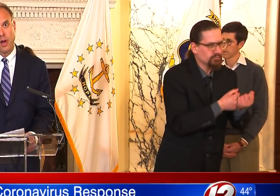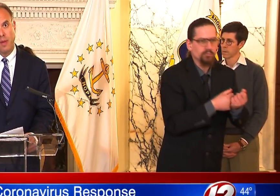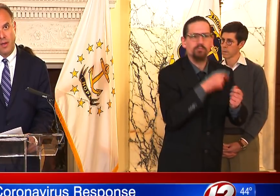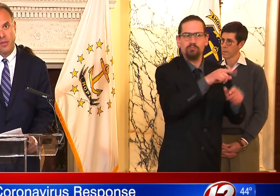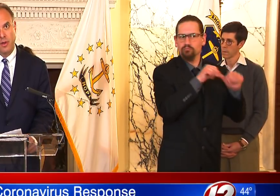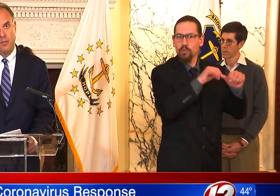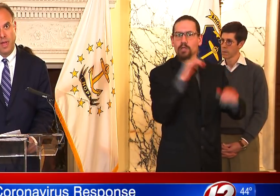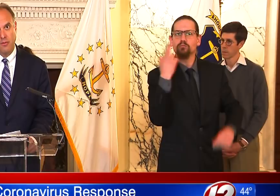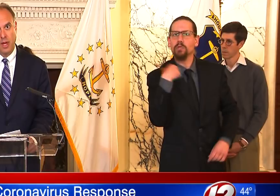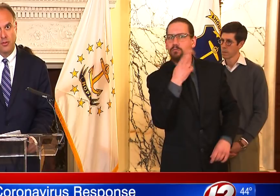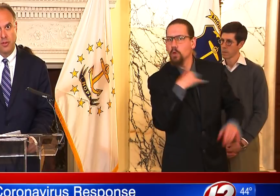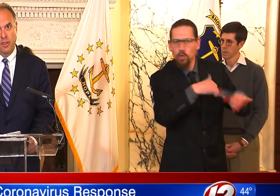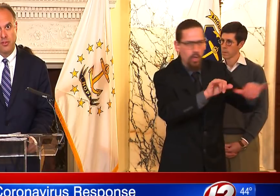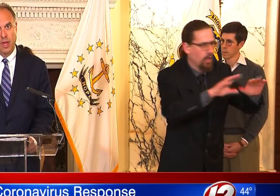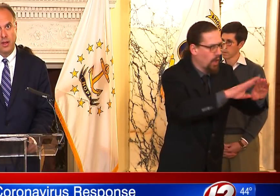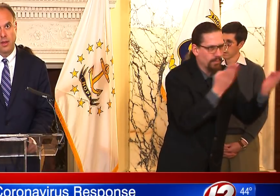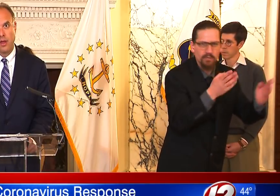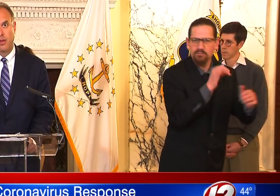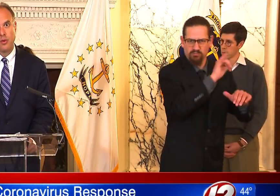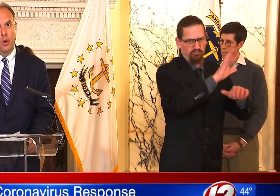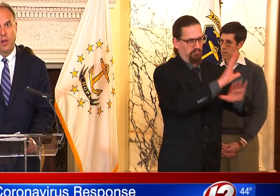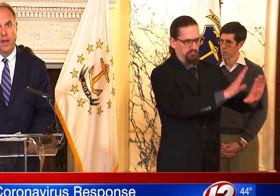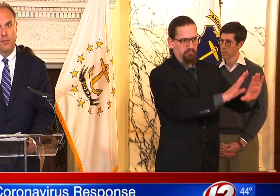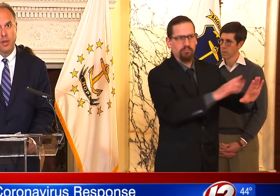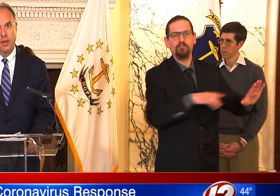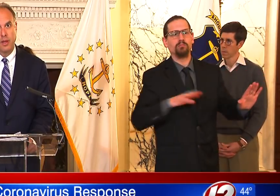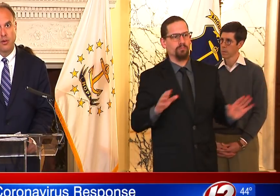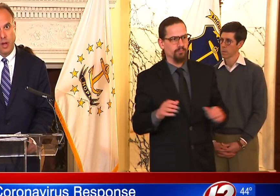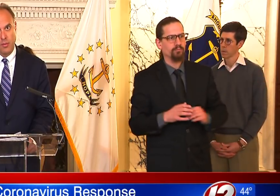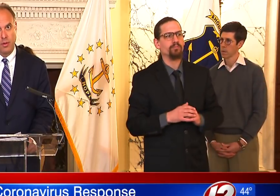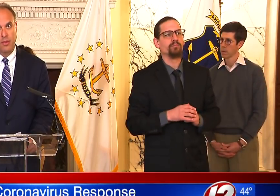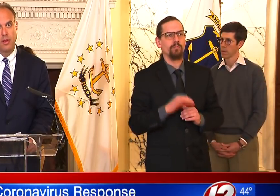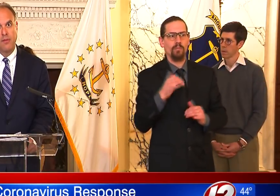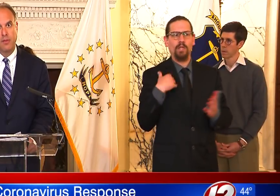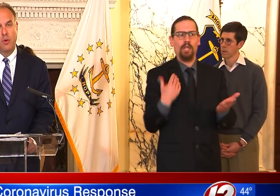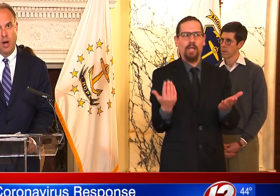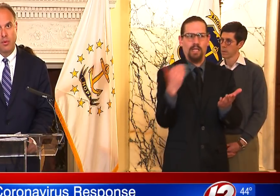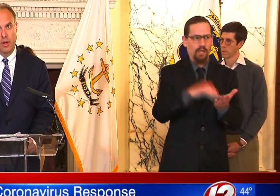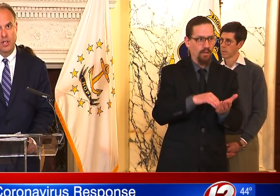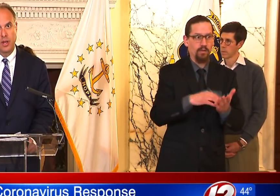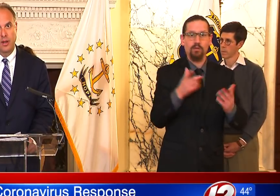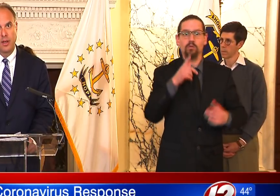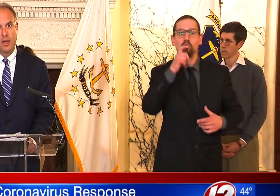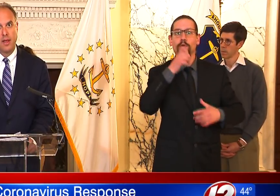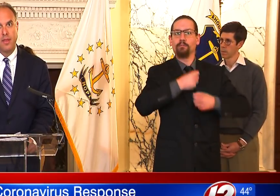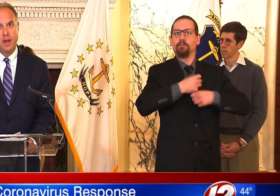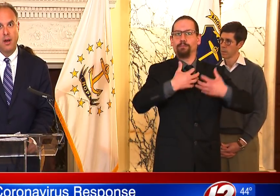DISCUSSED THAT. ANOTHER WORD OR TWO ABOUT